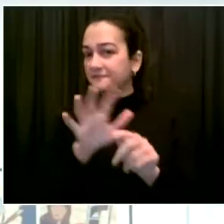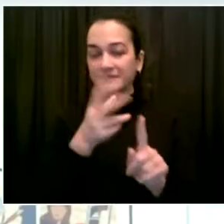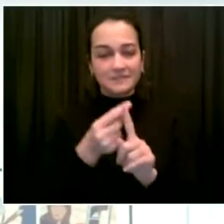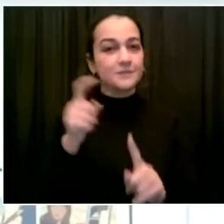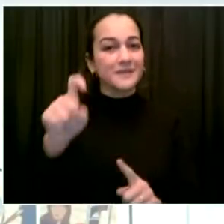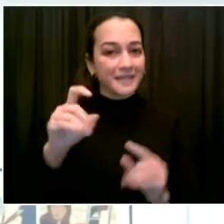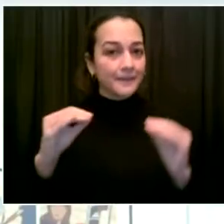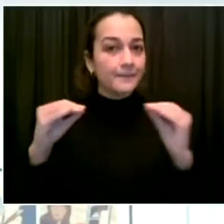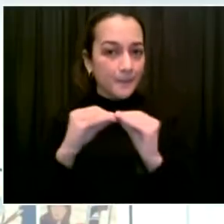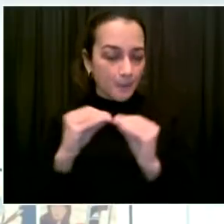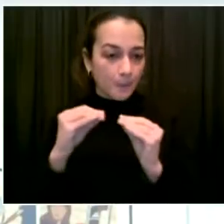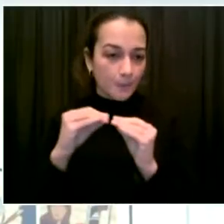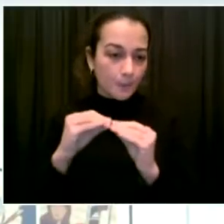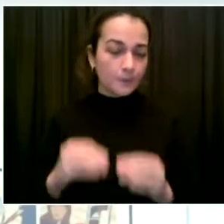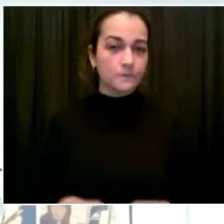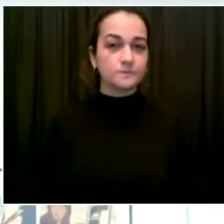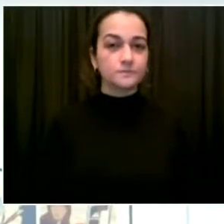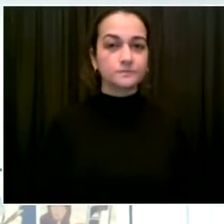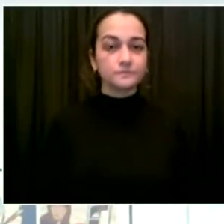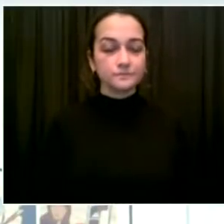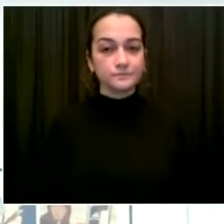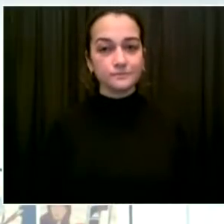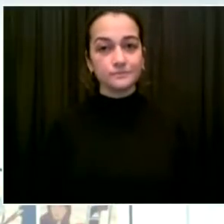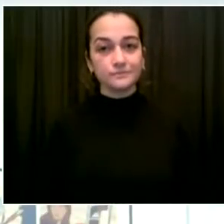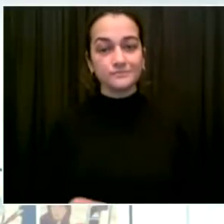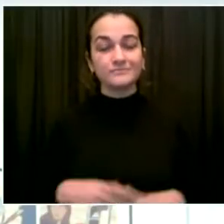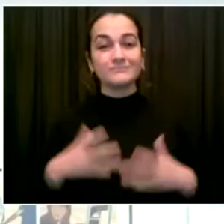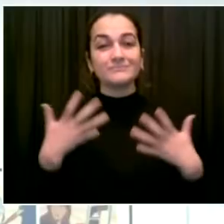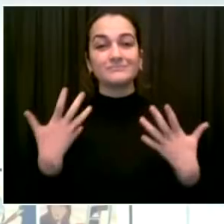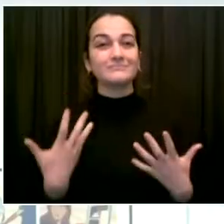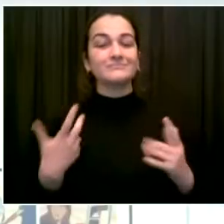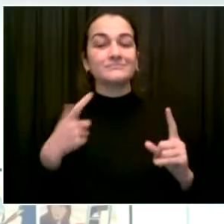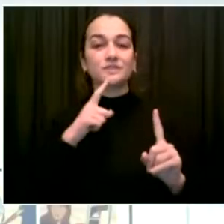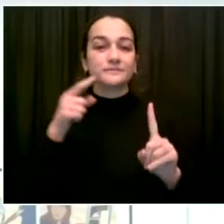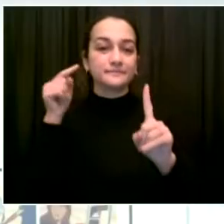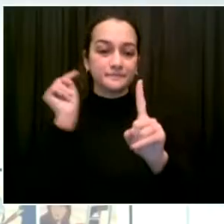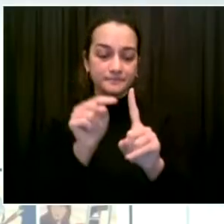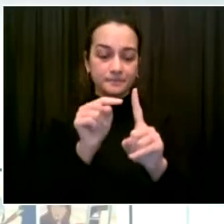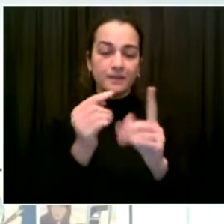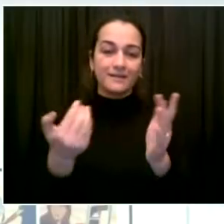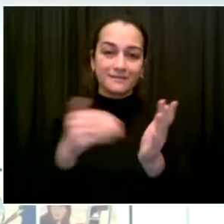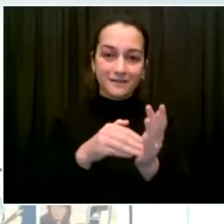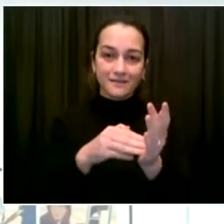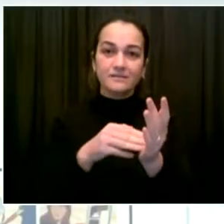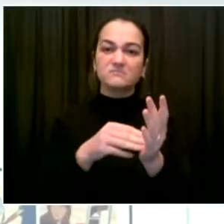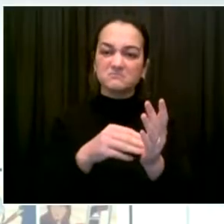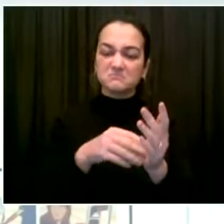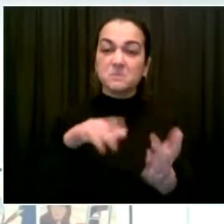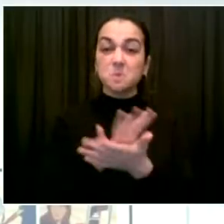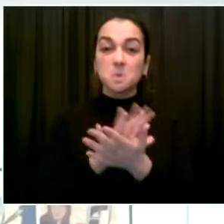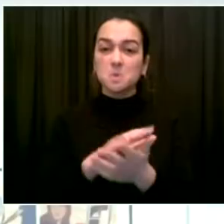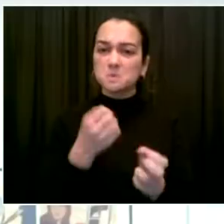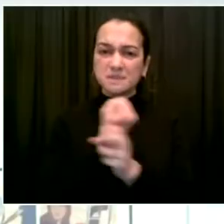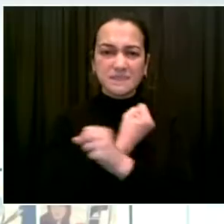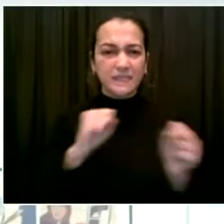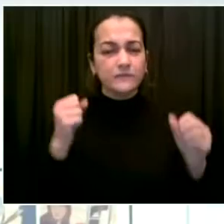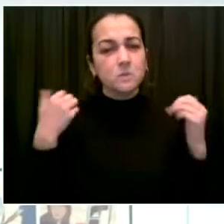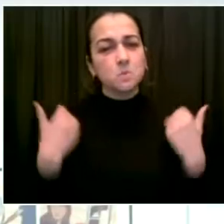MAKE EVEN MORE CONCERTED EFFORTS, PARTICULARLY FOR 5 TO 11-YEA R- OLDS. THE BOTTOM LINE, ROU SHCOOLS ARE SOME OF THE